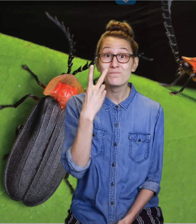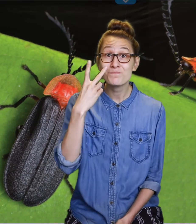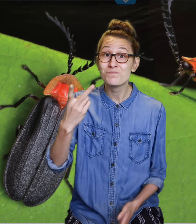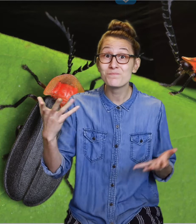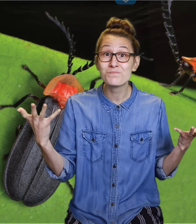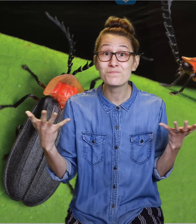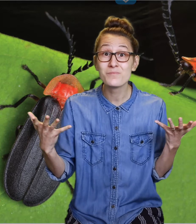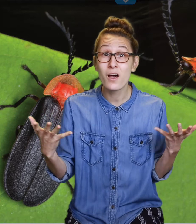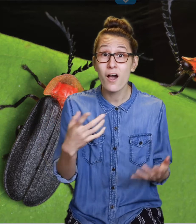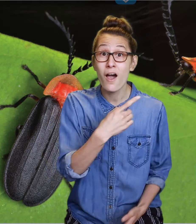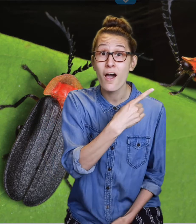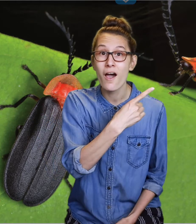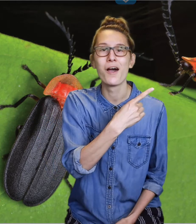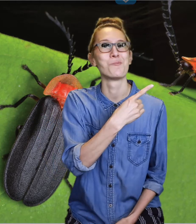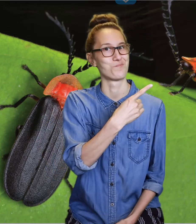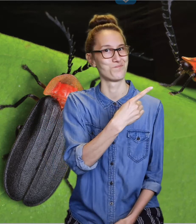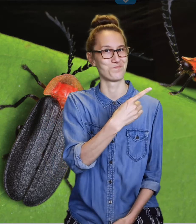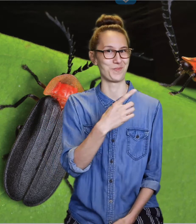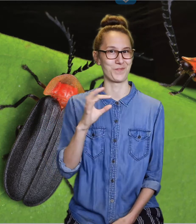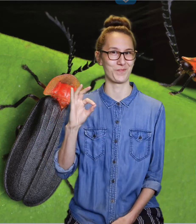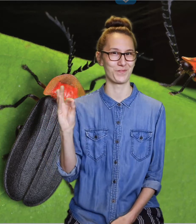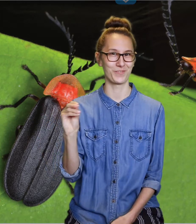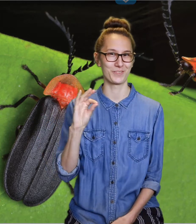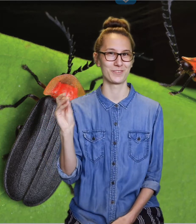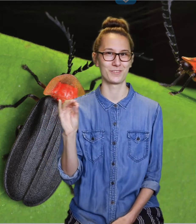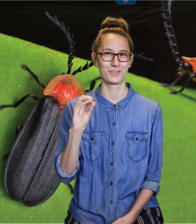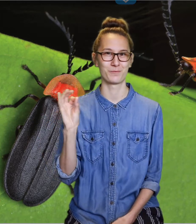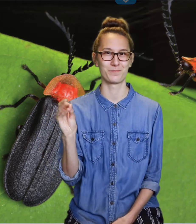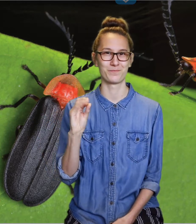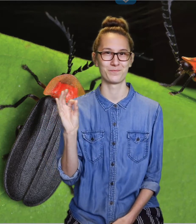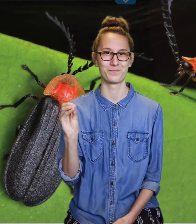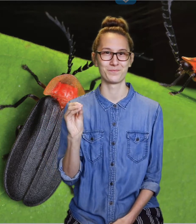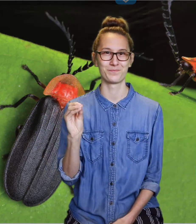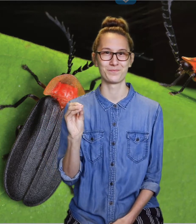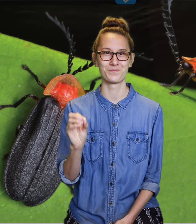I see fireflies